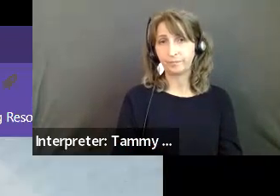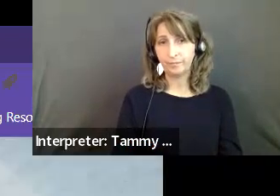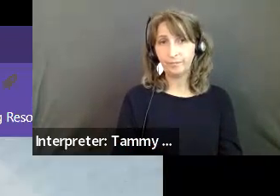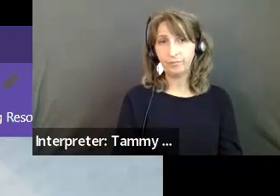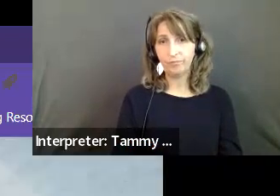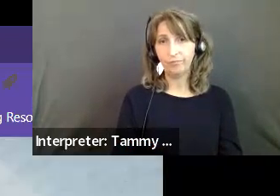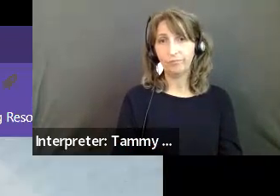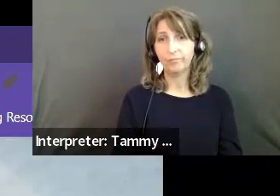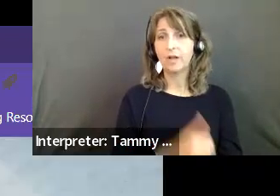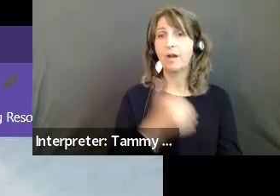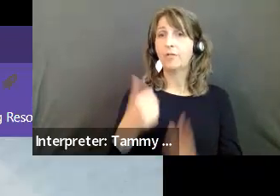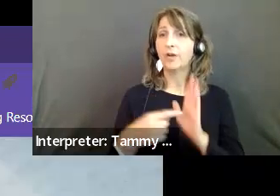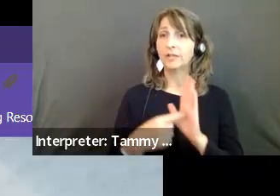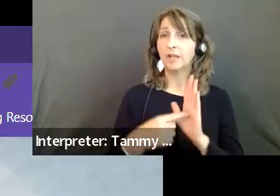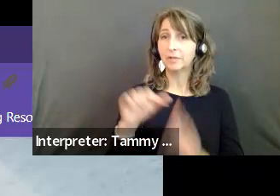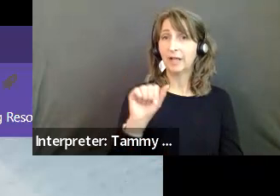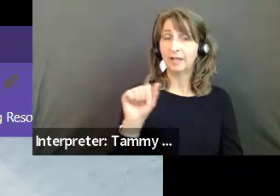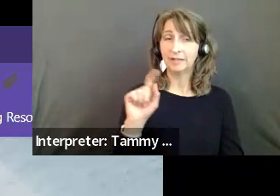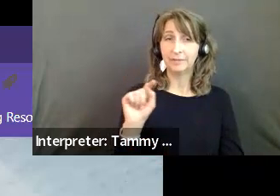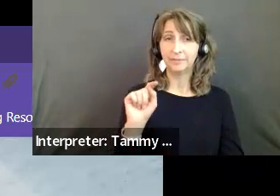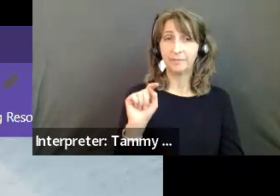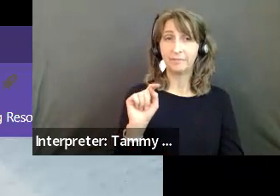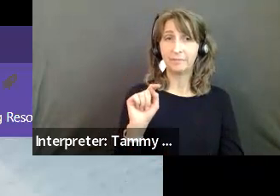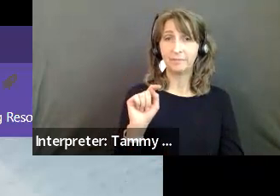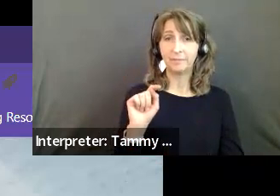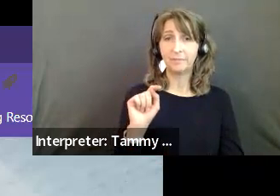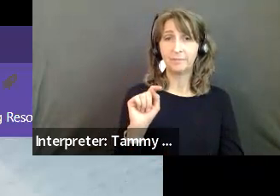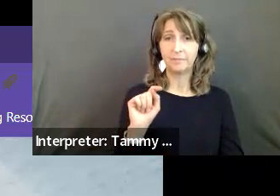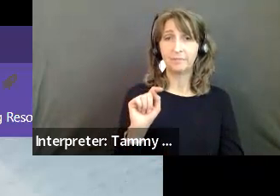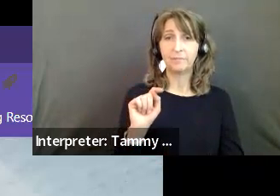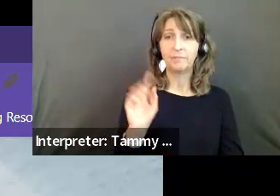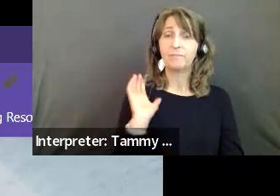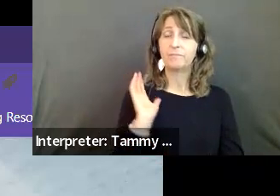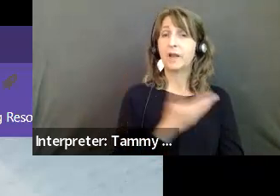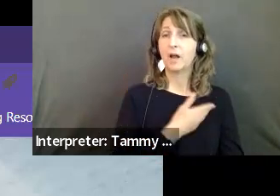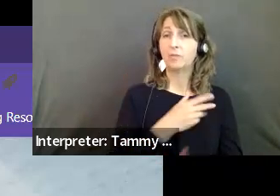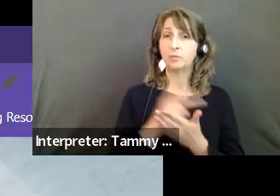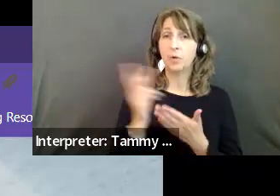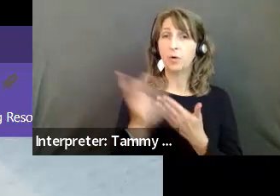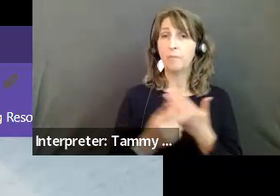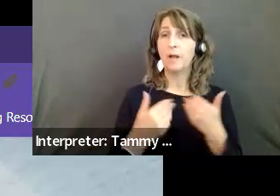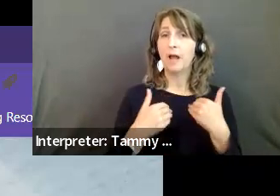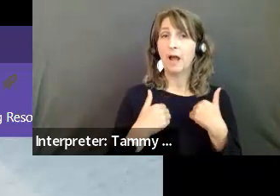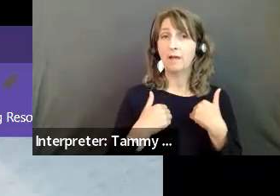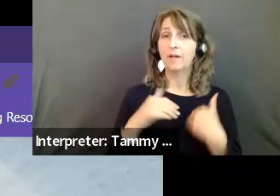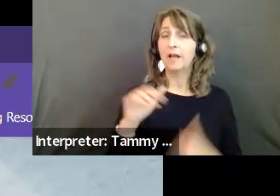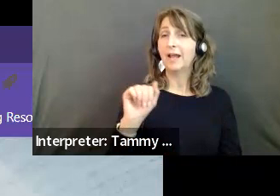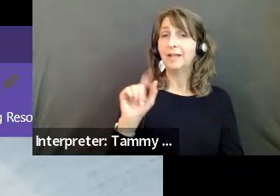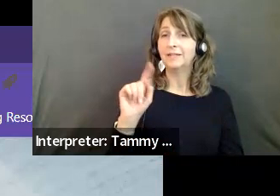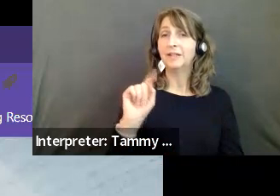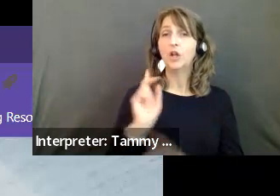Alright, so some more examples of assisted technology. We in our program have an assistive technology loan library.